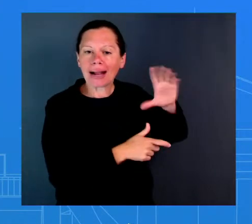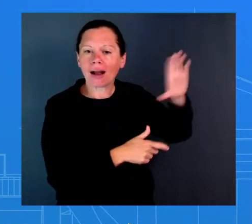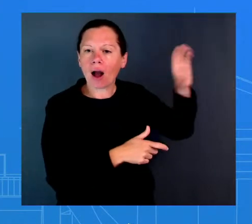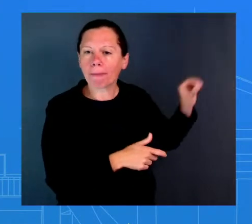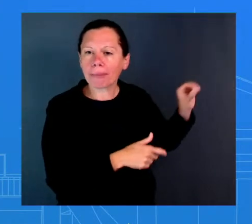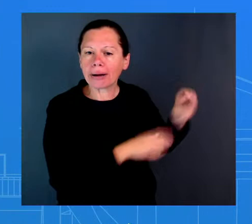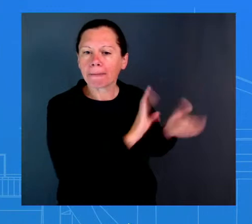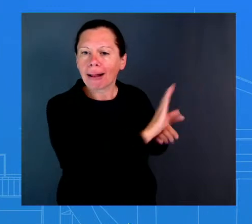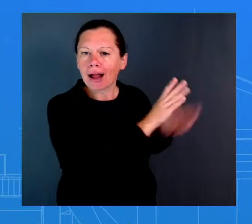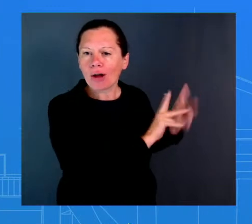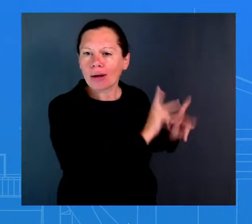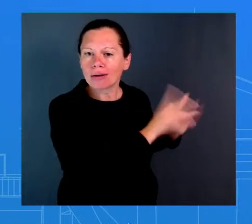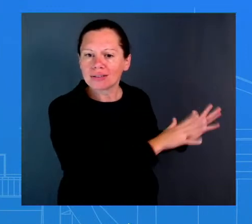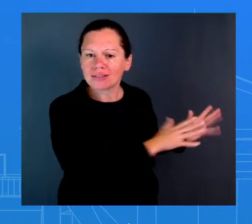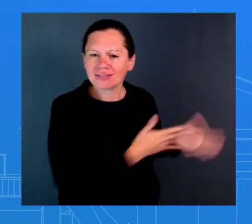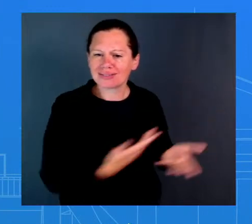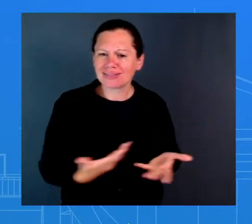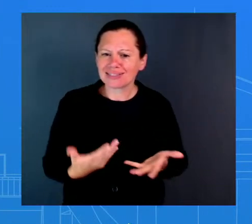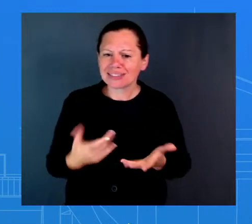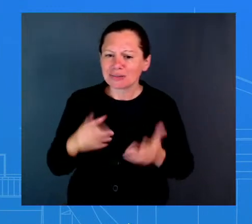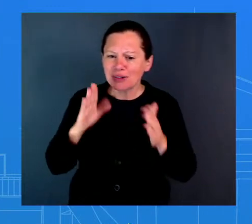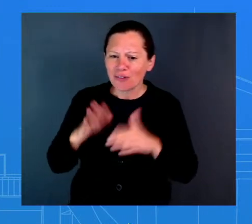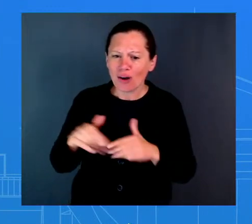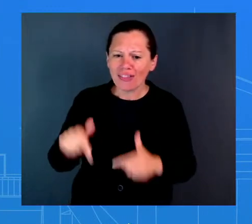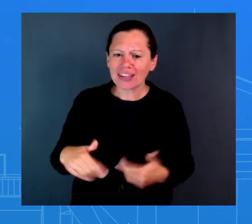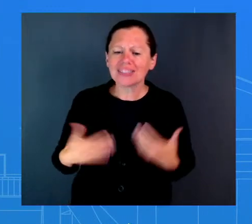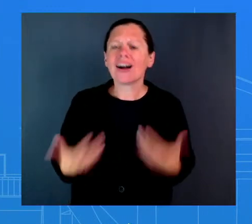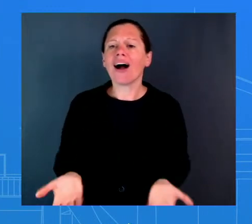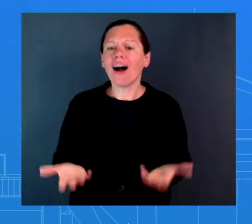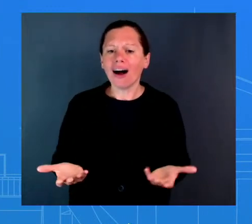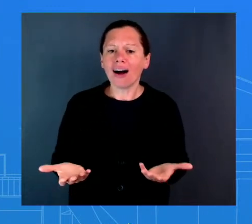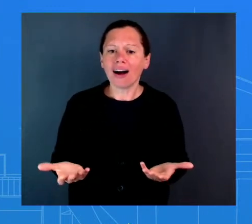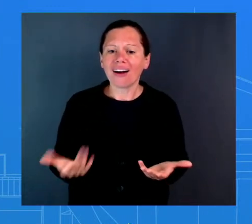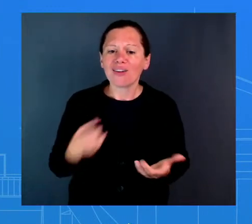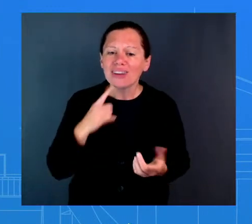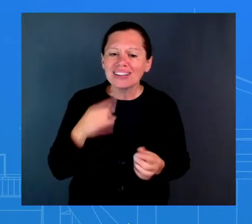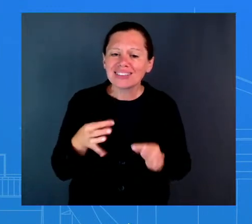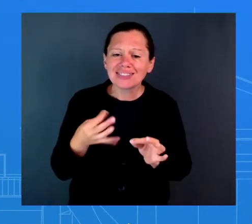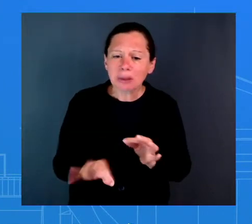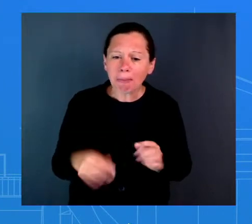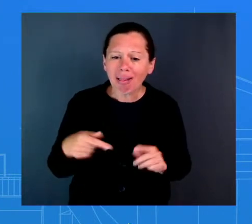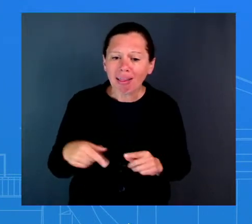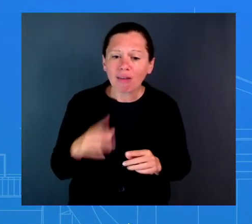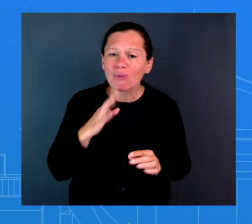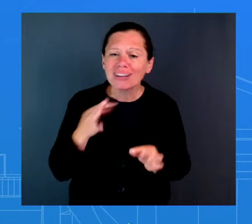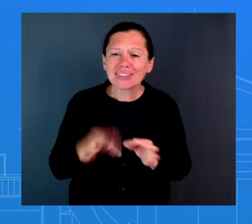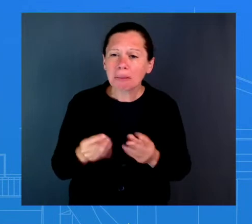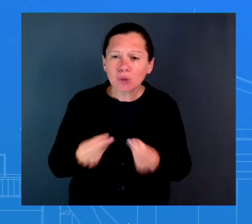The solution is very, very simple. Extreme House Republicans need to stop playing political games with people's lives.